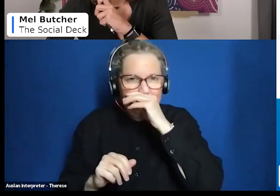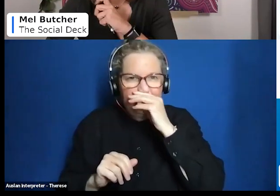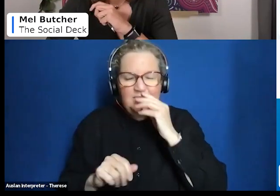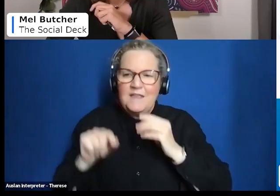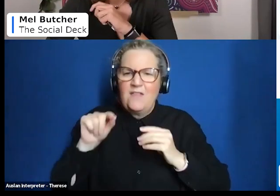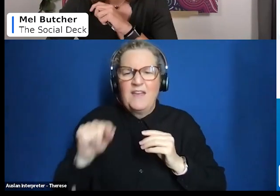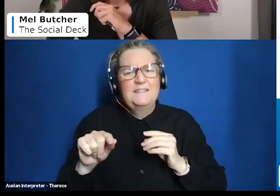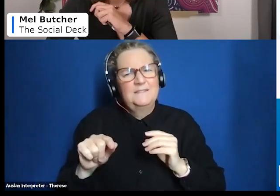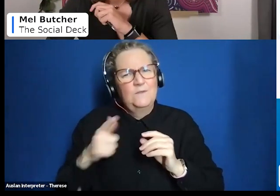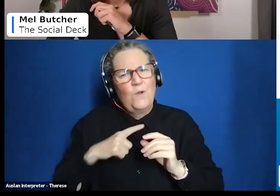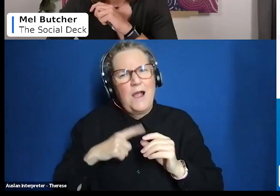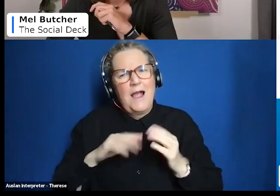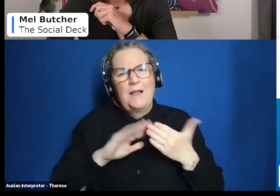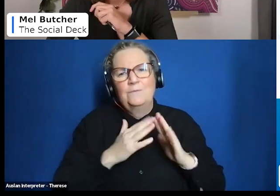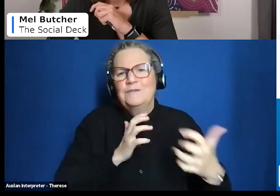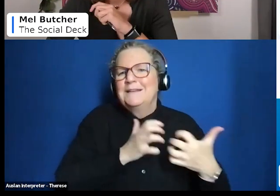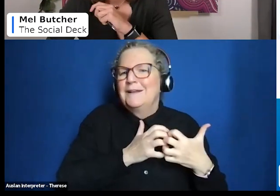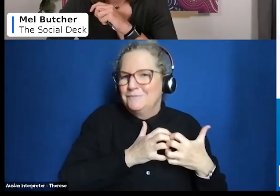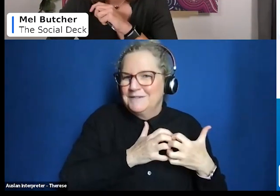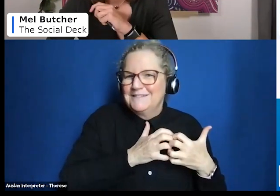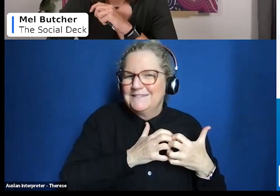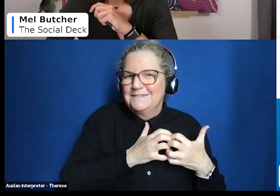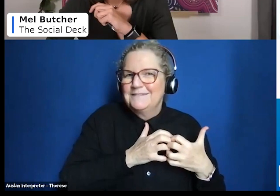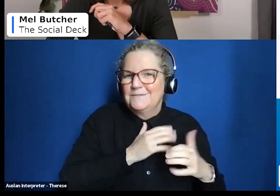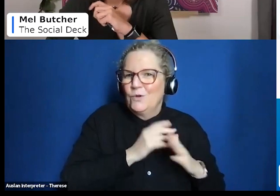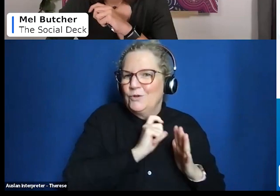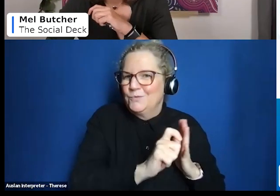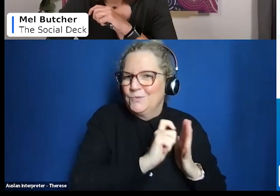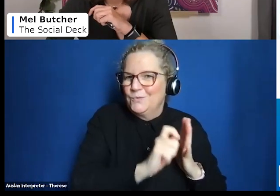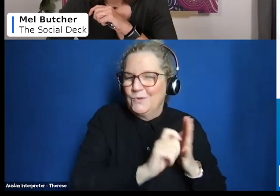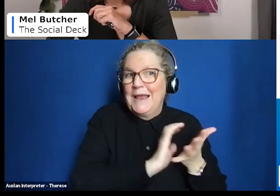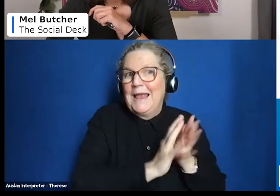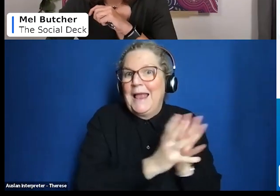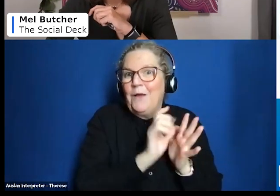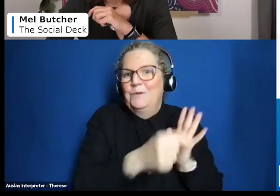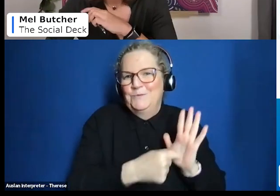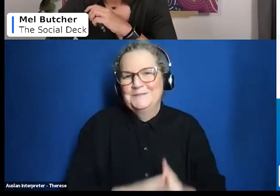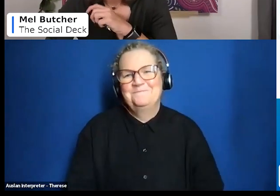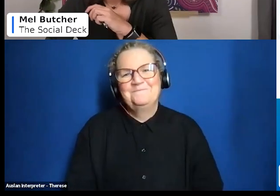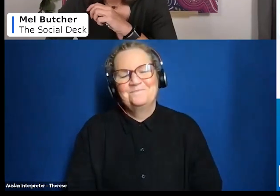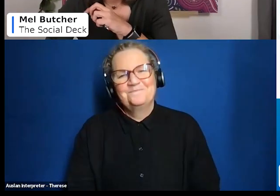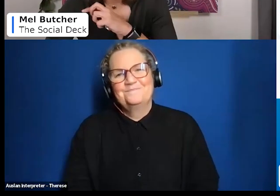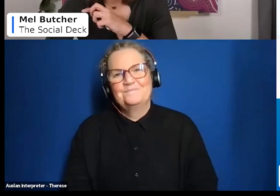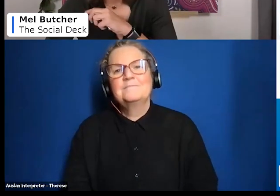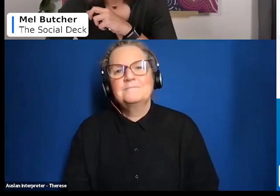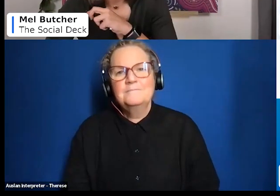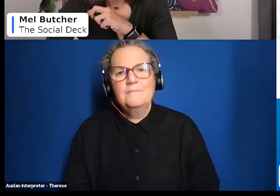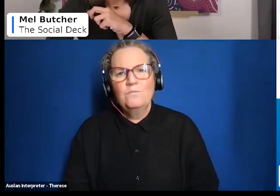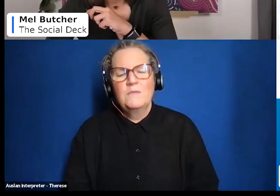of why the community engagement work was undertaken in the way that it was. Thank you so much.